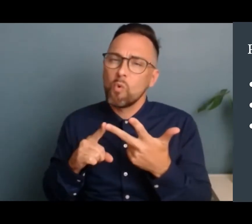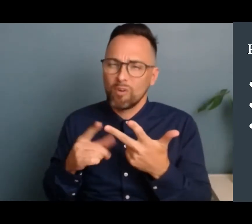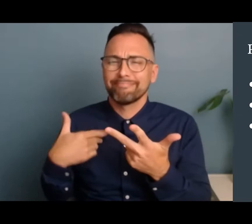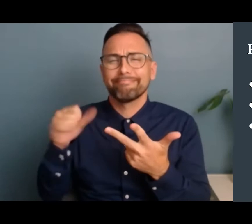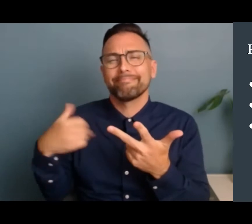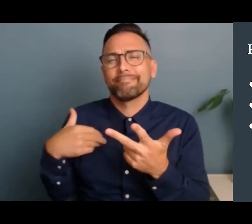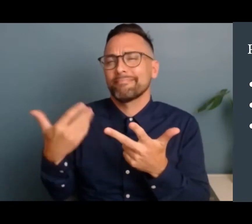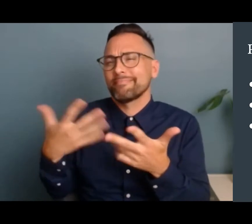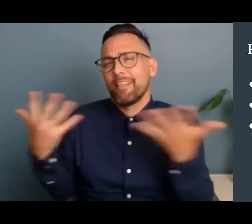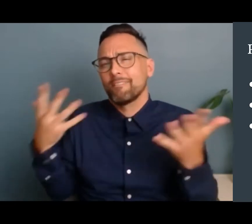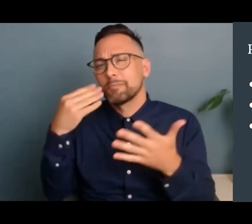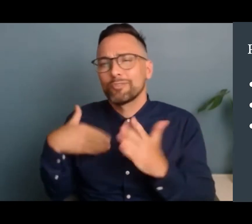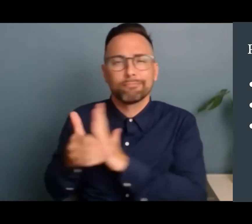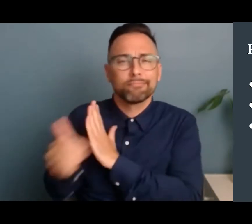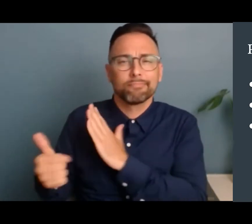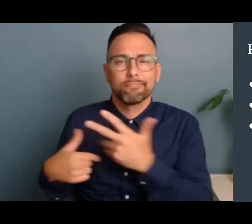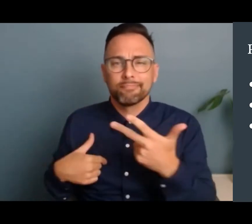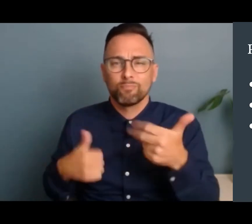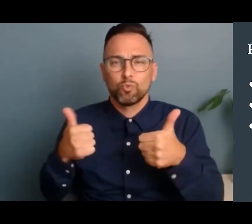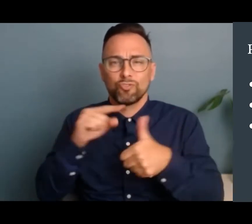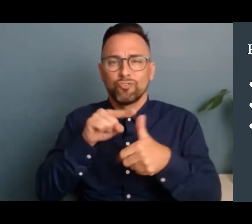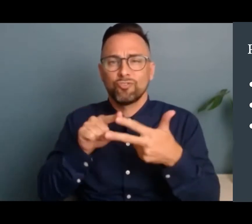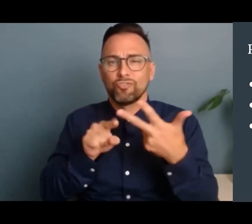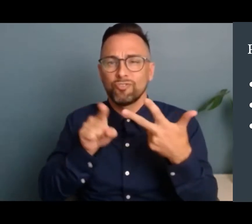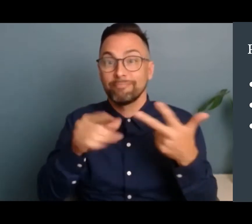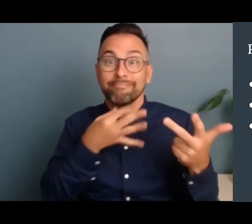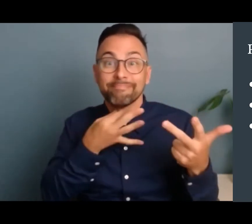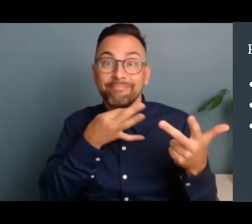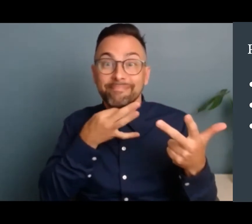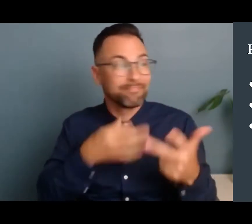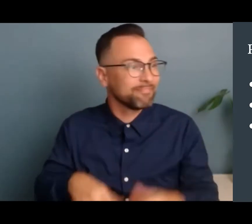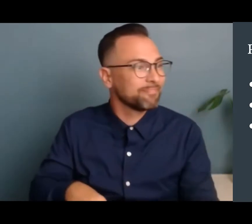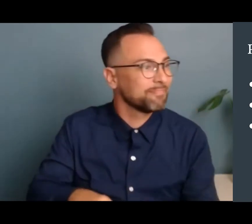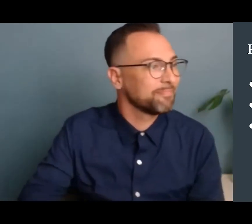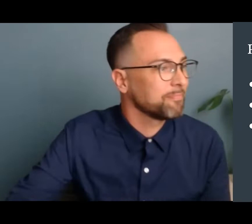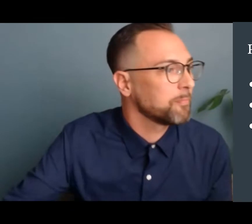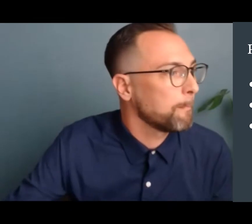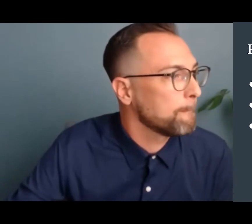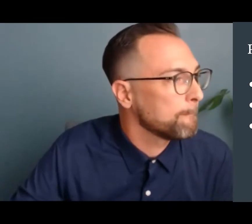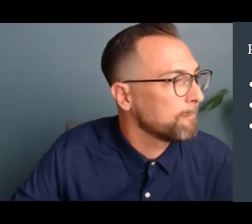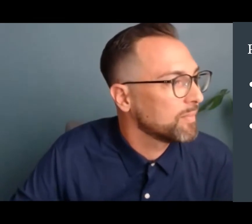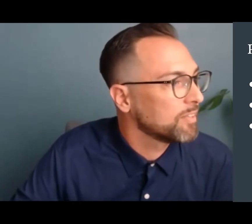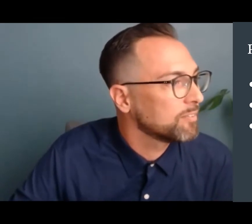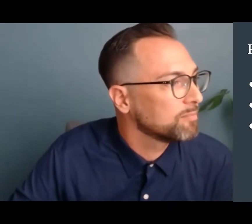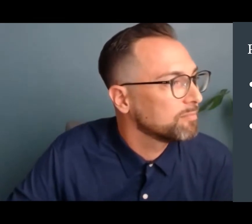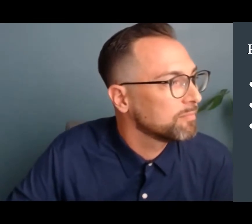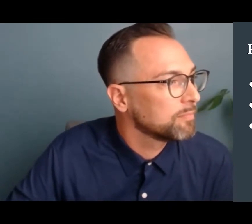to the deaf? Or option number three, you have extensive experience supporting deaf students. Just curious to see who's here with us today.